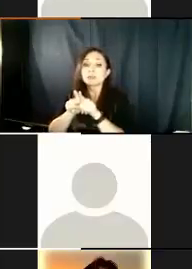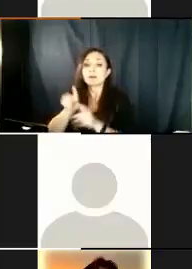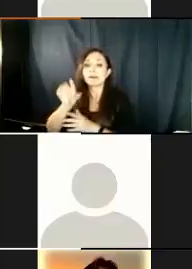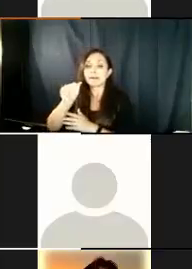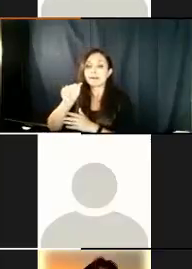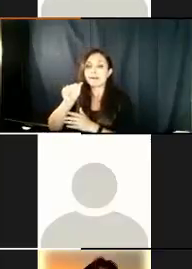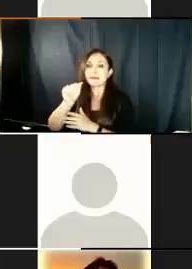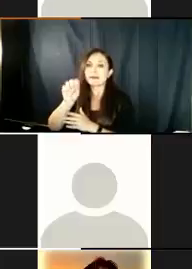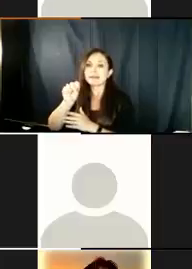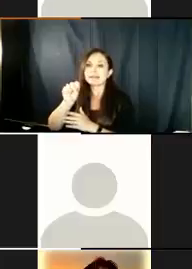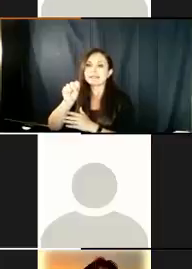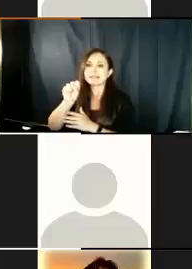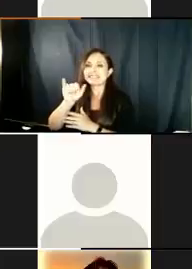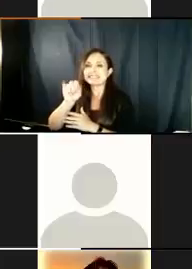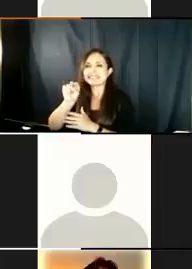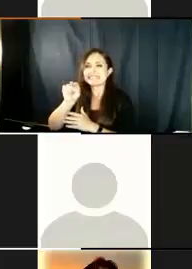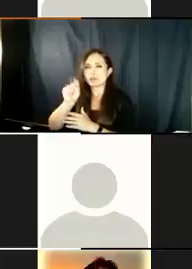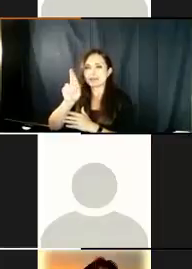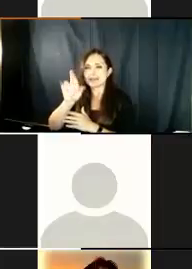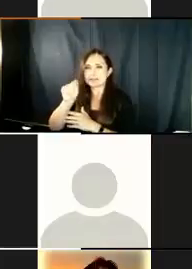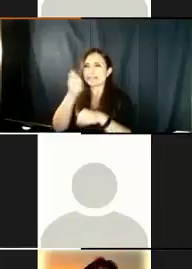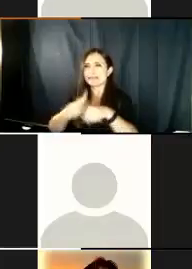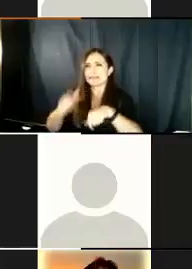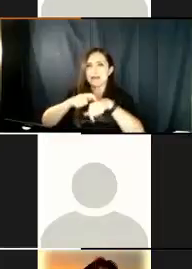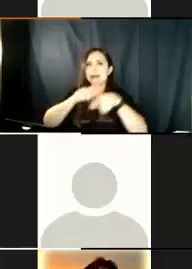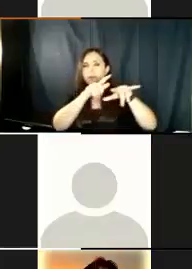so there's not a certain time that students have to log in.